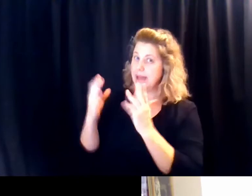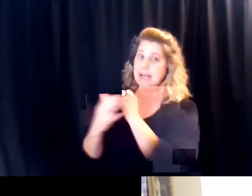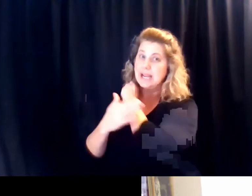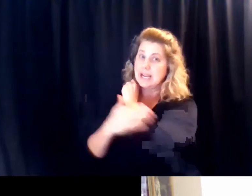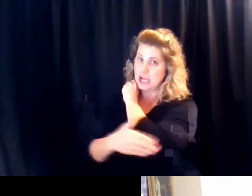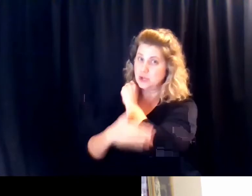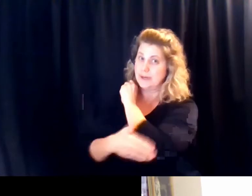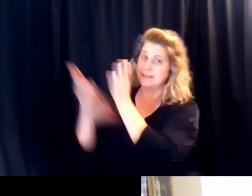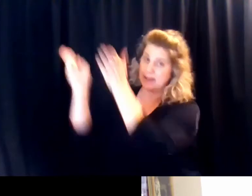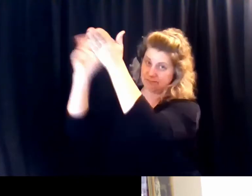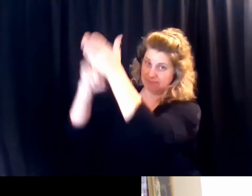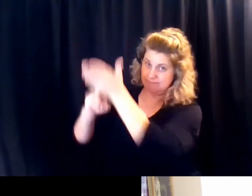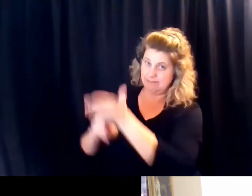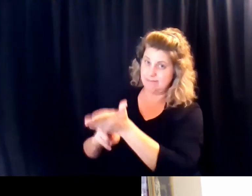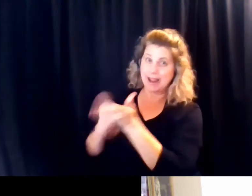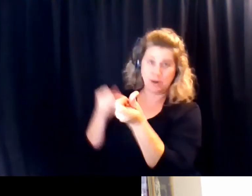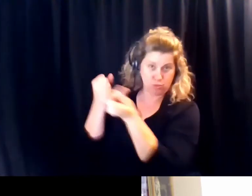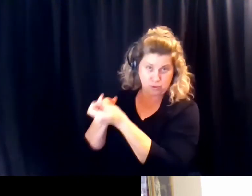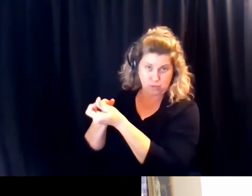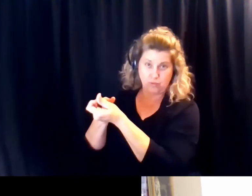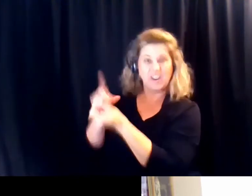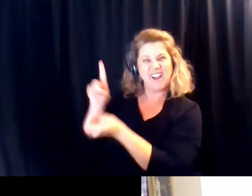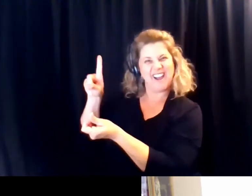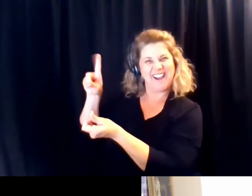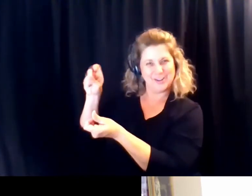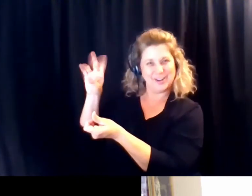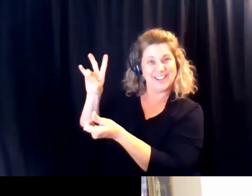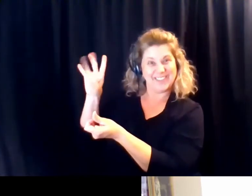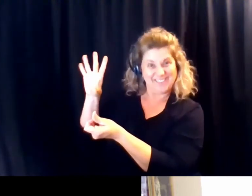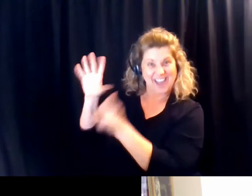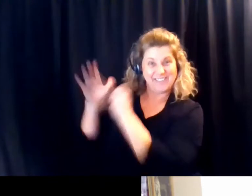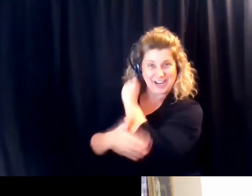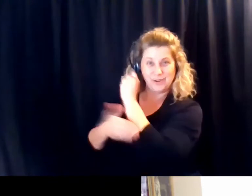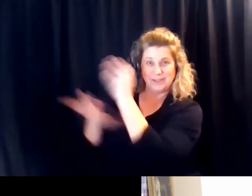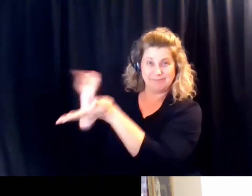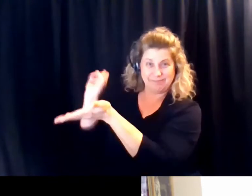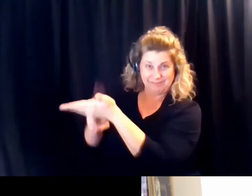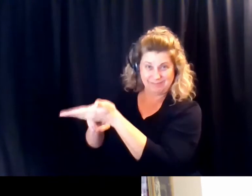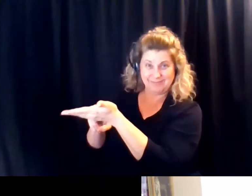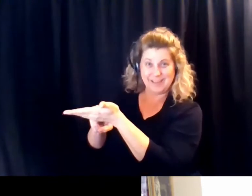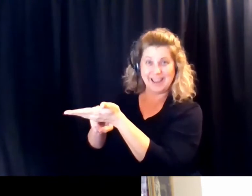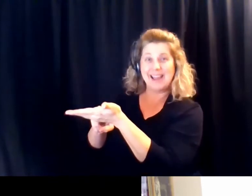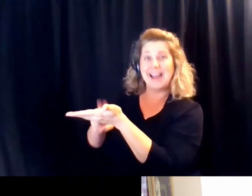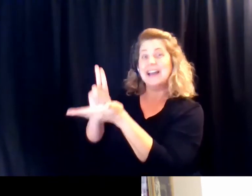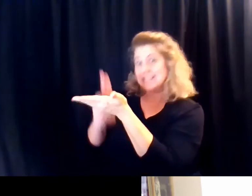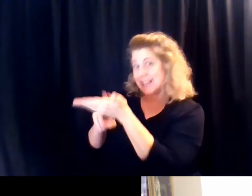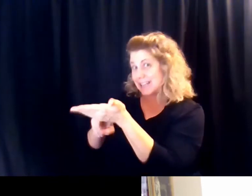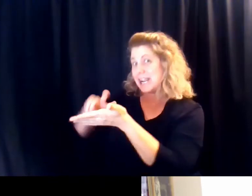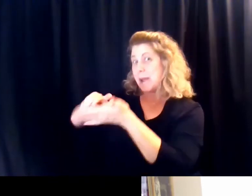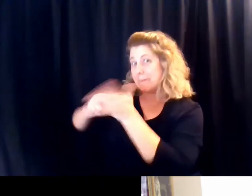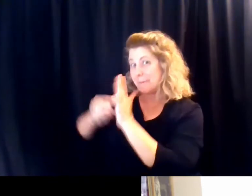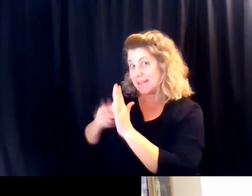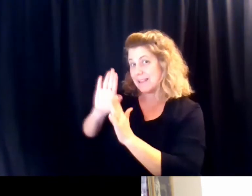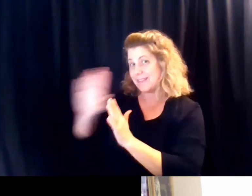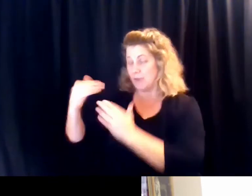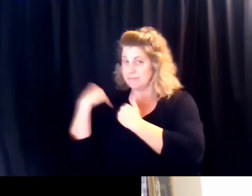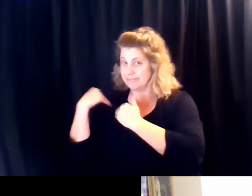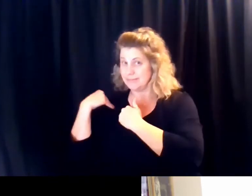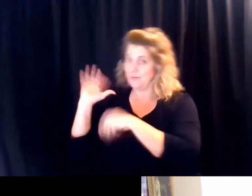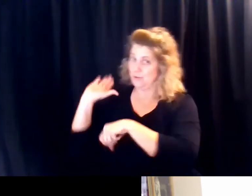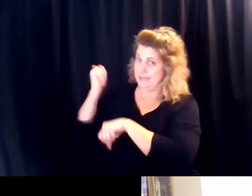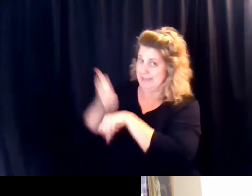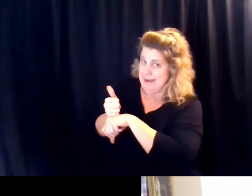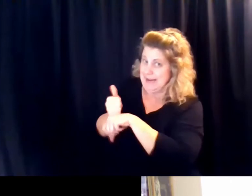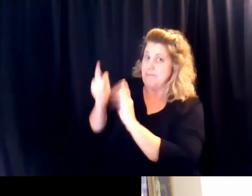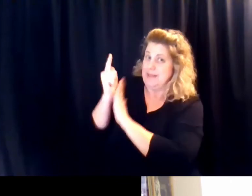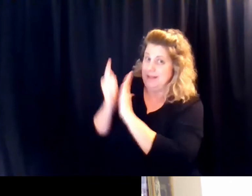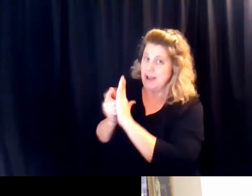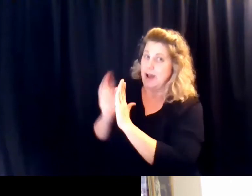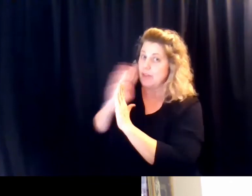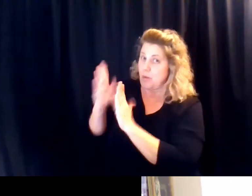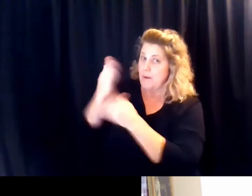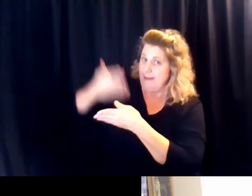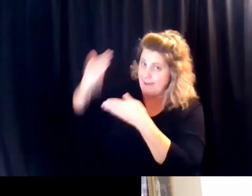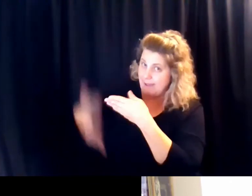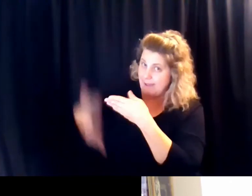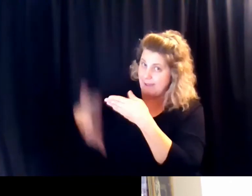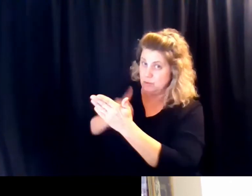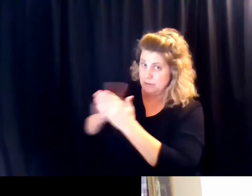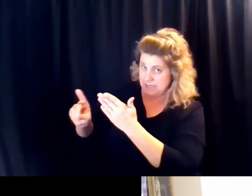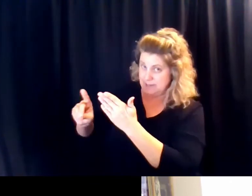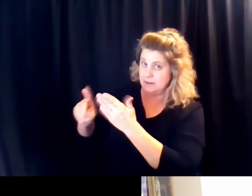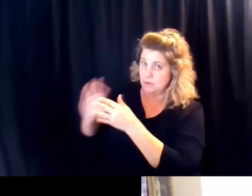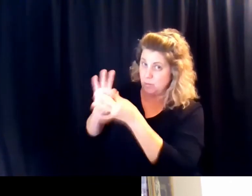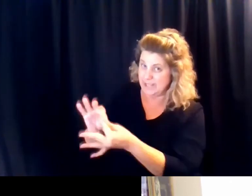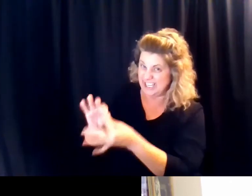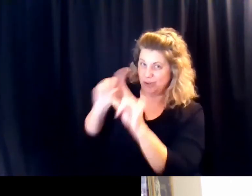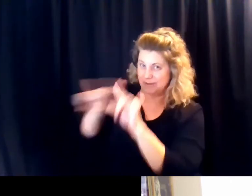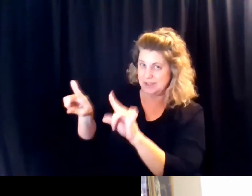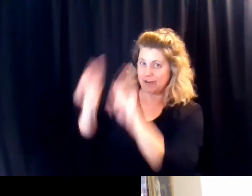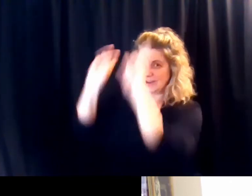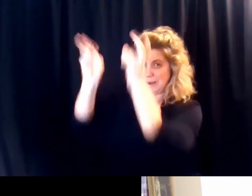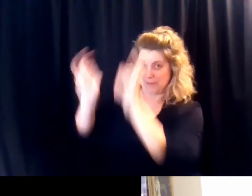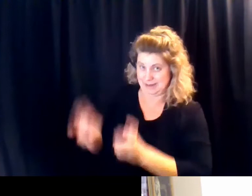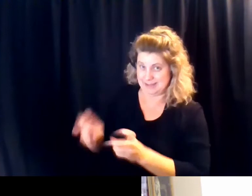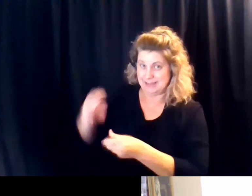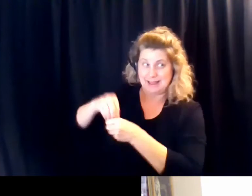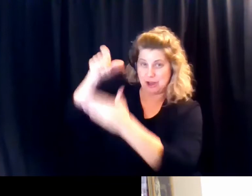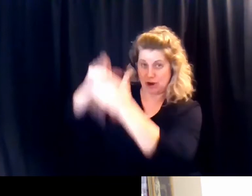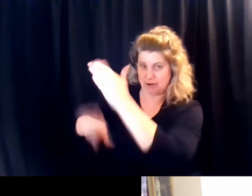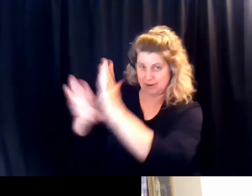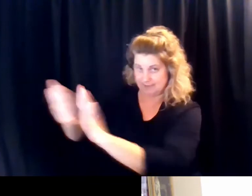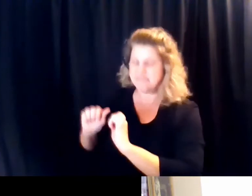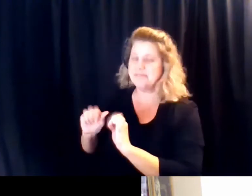Judith Heumann: Experiencing greater degrees of sexual violence, etc, etc. Why and refugee status. Why was the responsibility of the state department to ensure that disabled people are a part of all the work that we were doing.